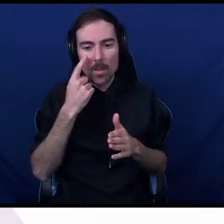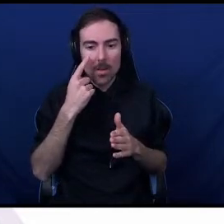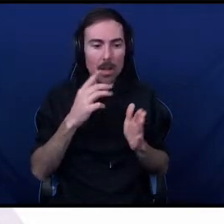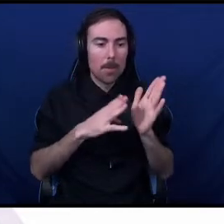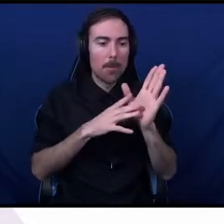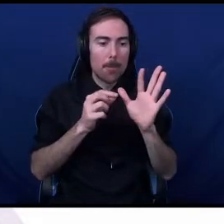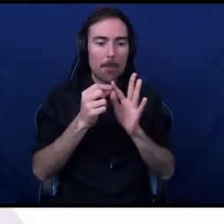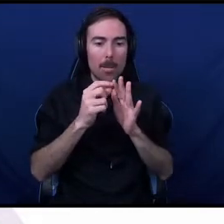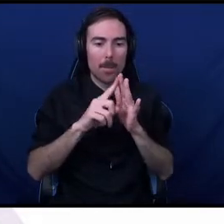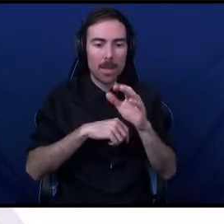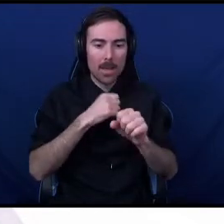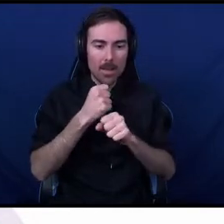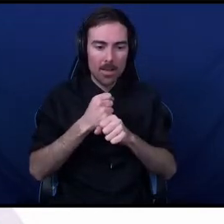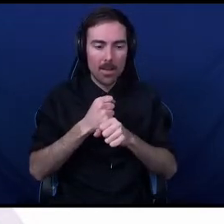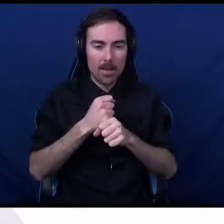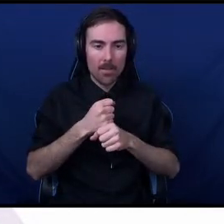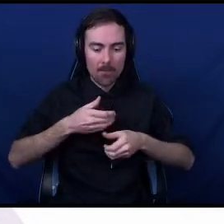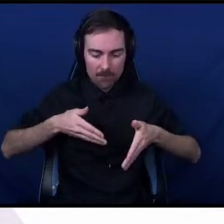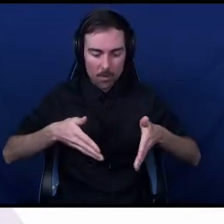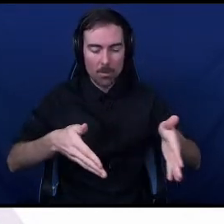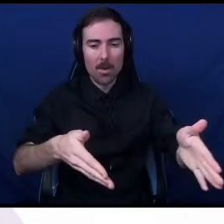from the pivotal wheelchair, during gathering the data around